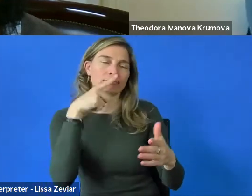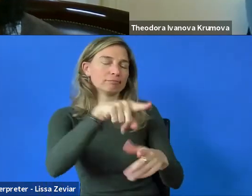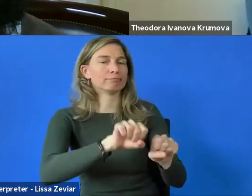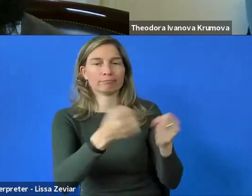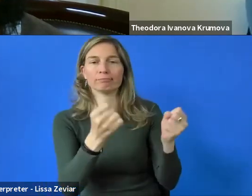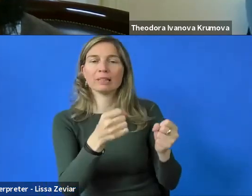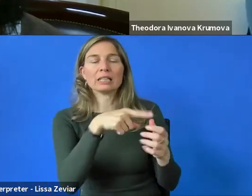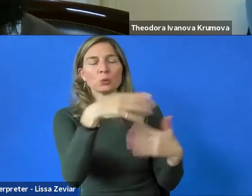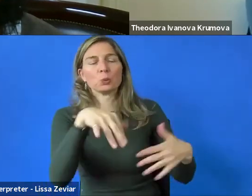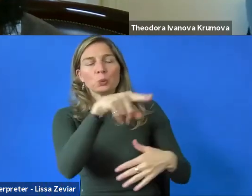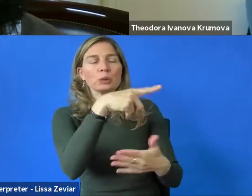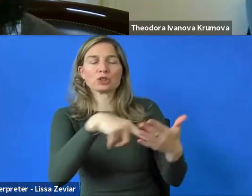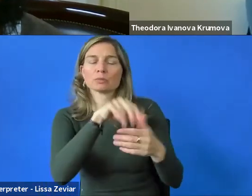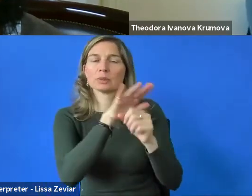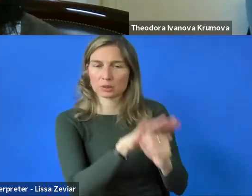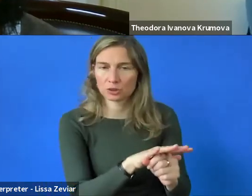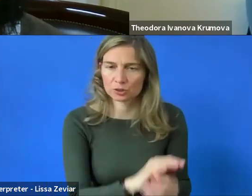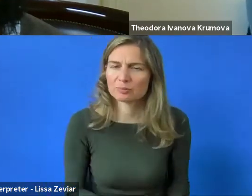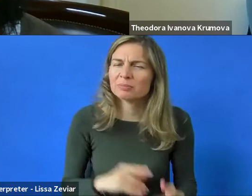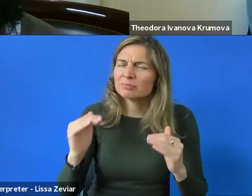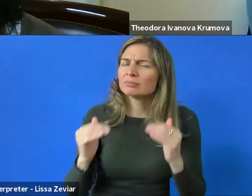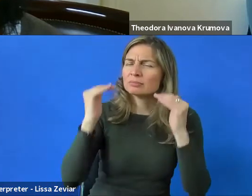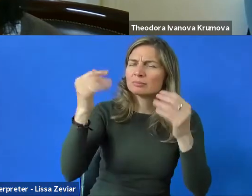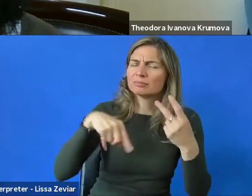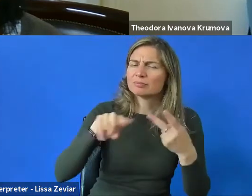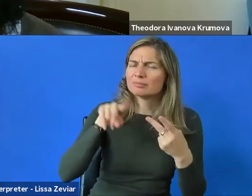the question om the implementation, the role of the committees